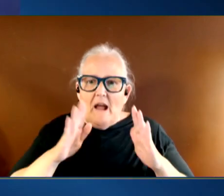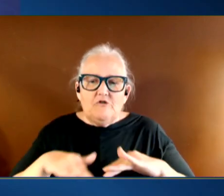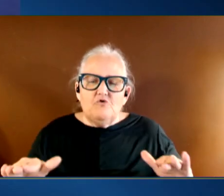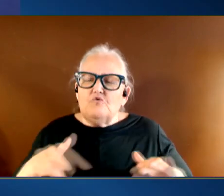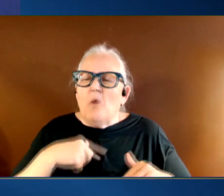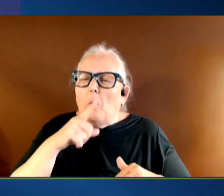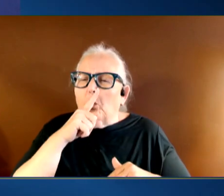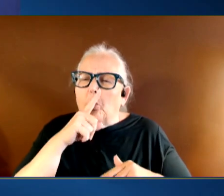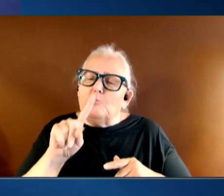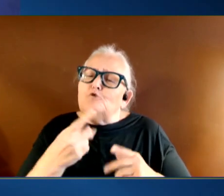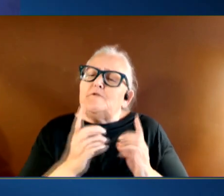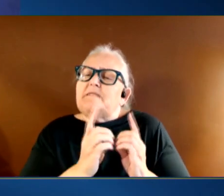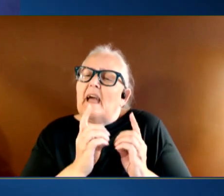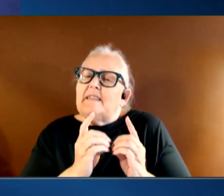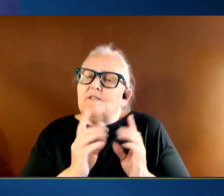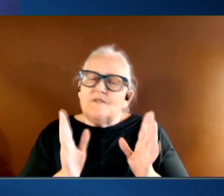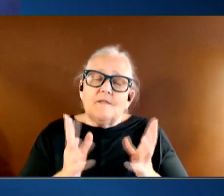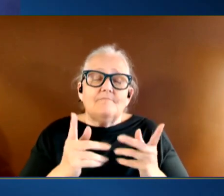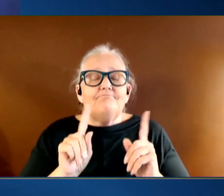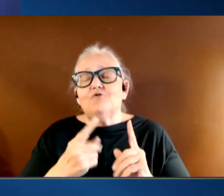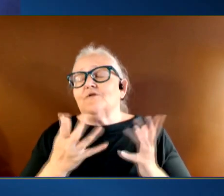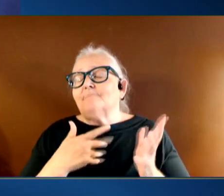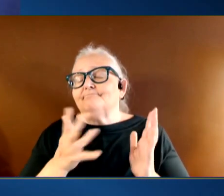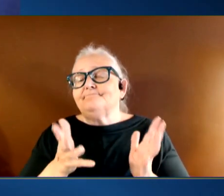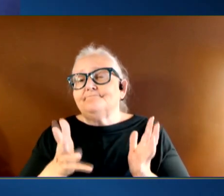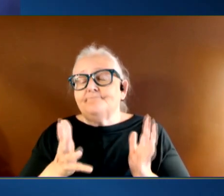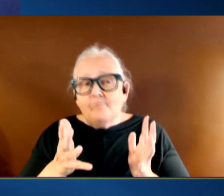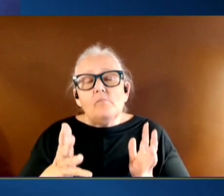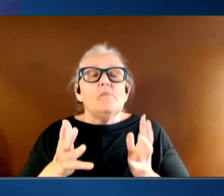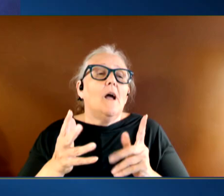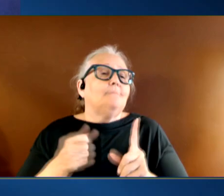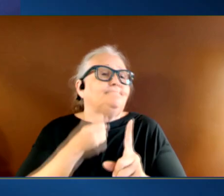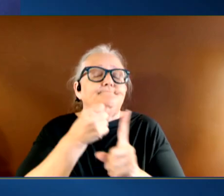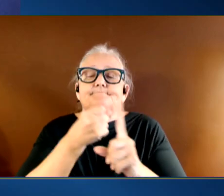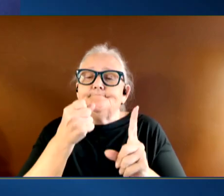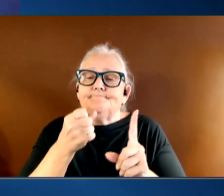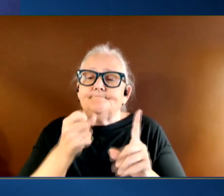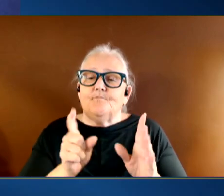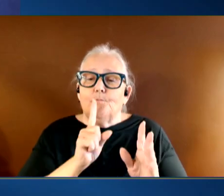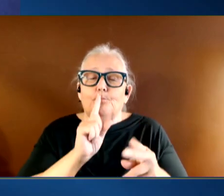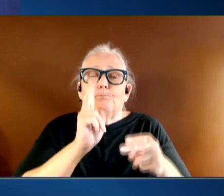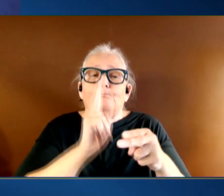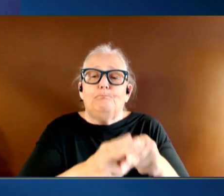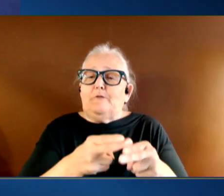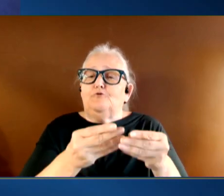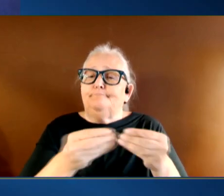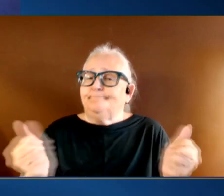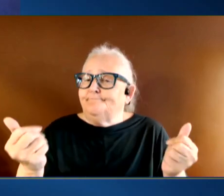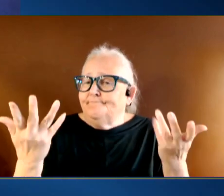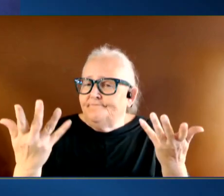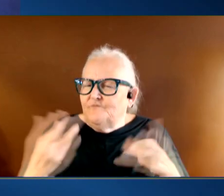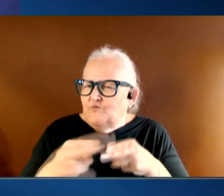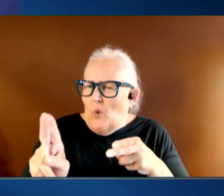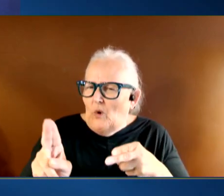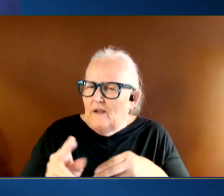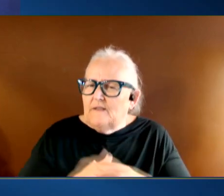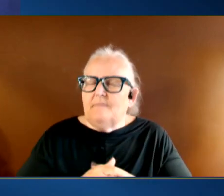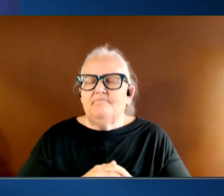you know, we just -- it came and it went. But we weren't 100 percent sure that he